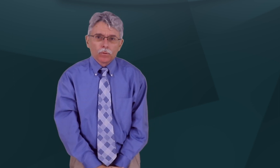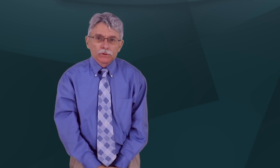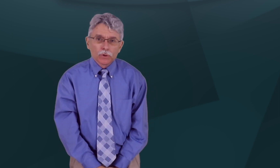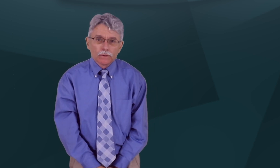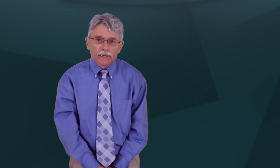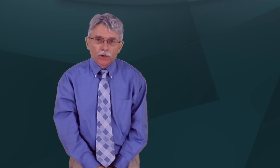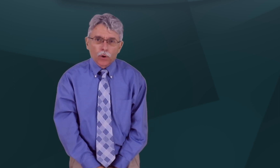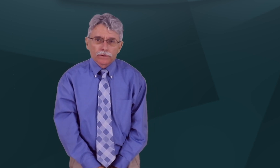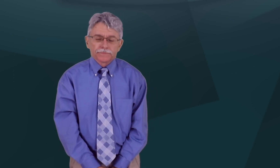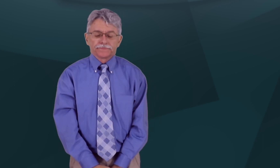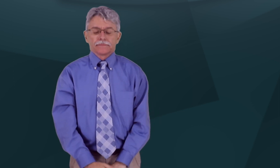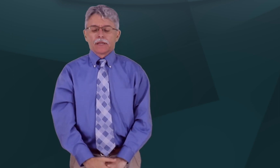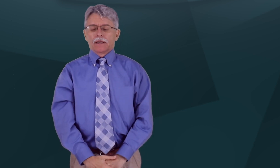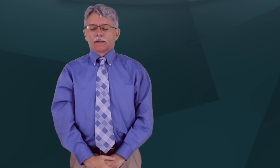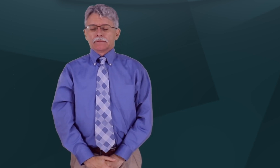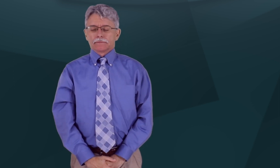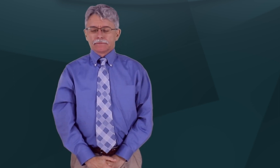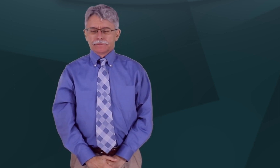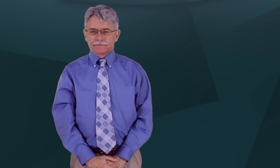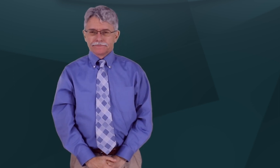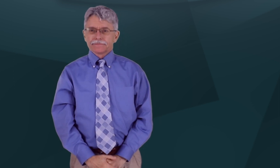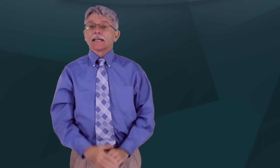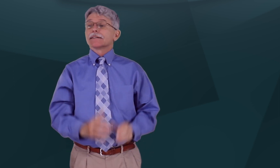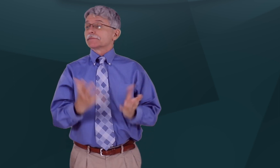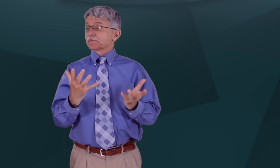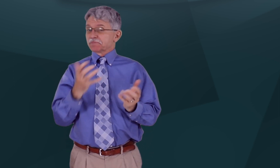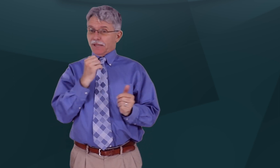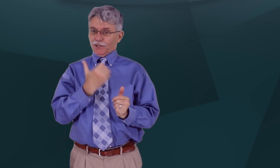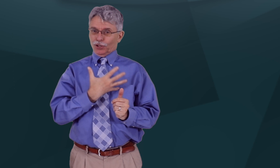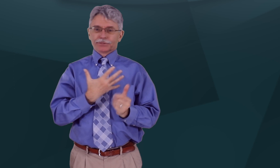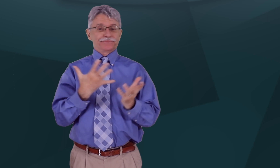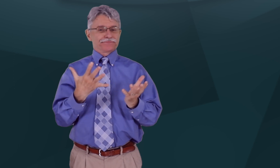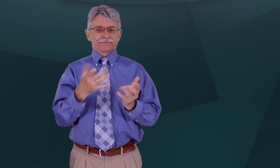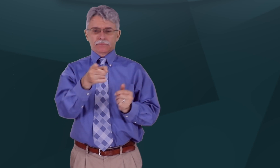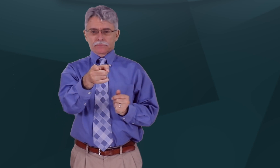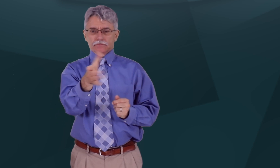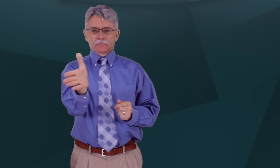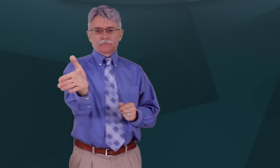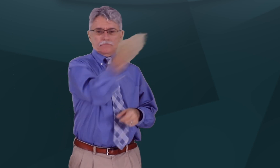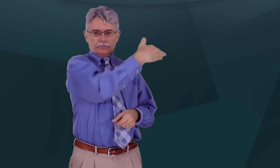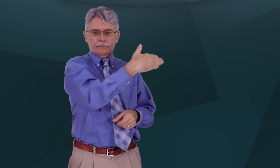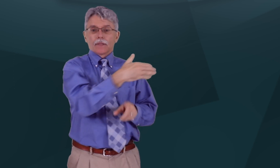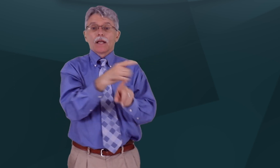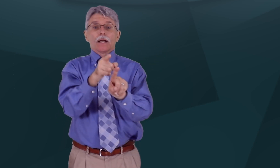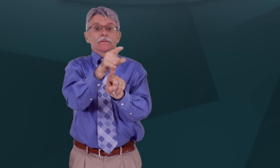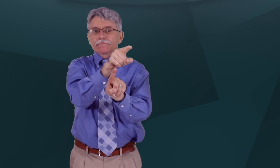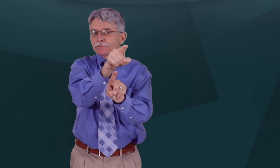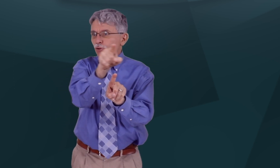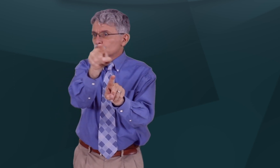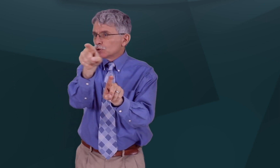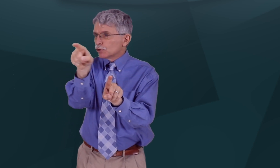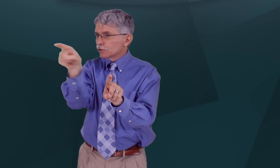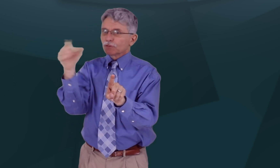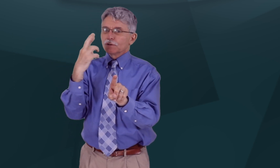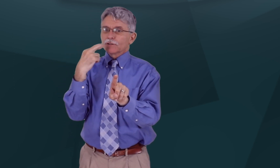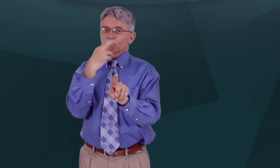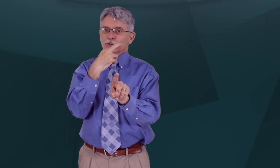of course, again, the counter person says, well, what would you like to order? So my daughter does what? Points to them, says move out of the way.